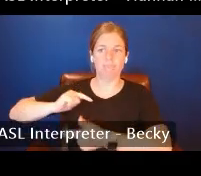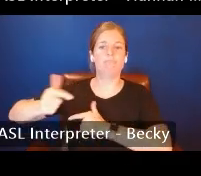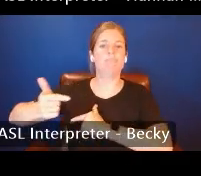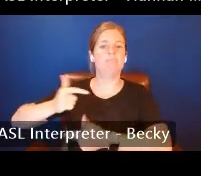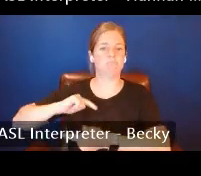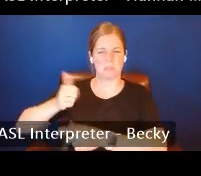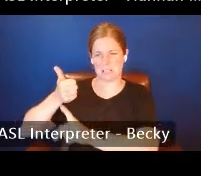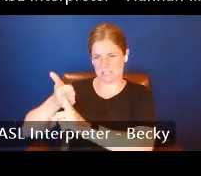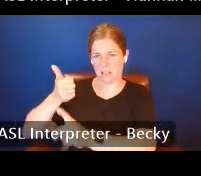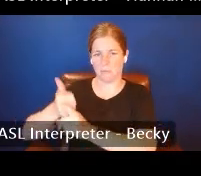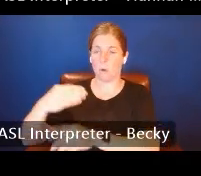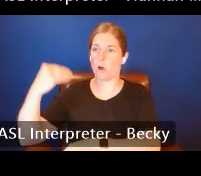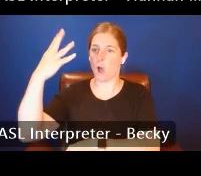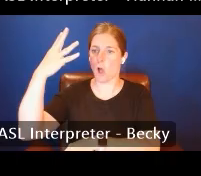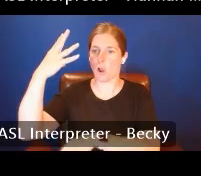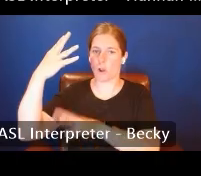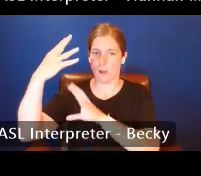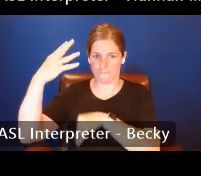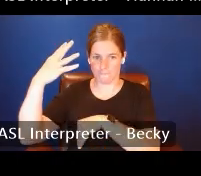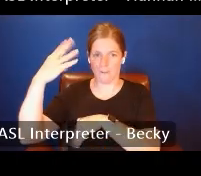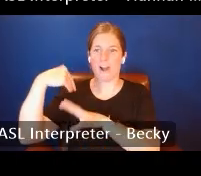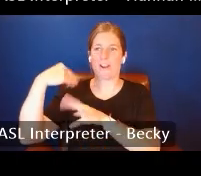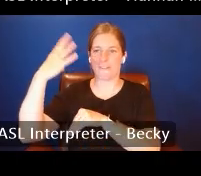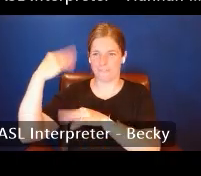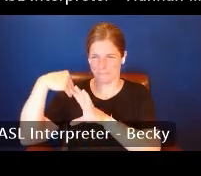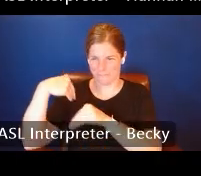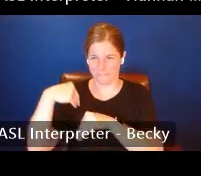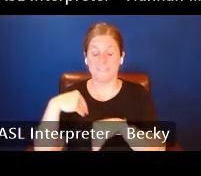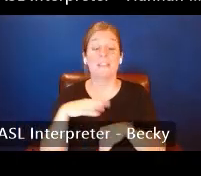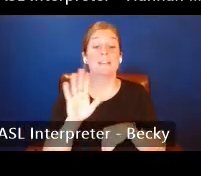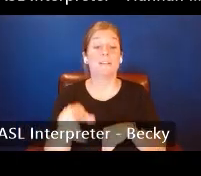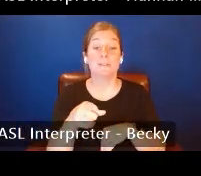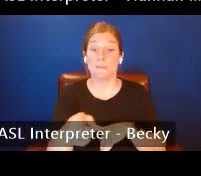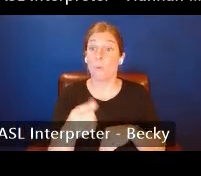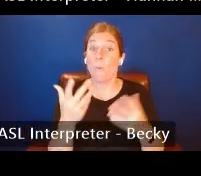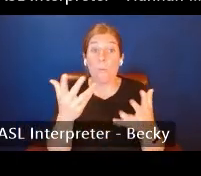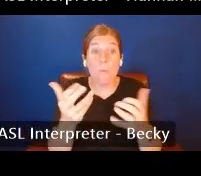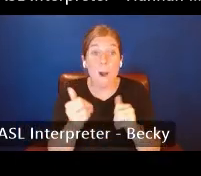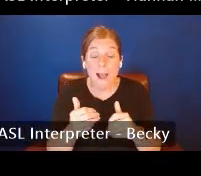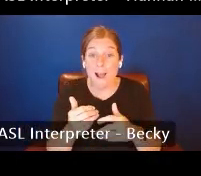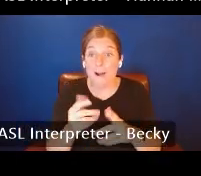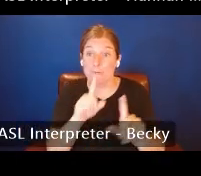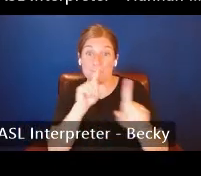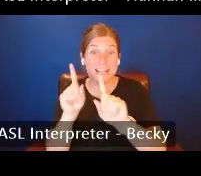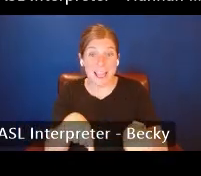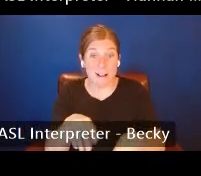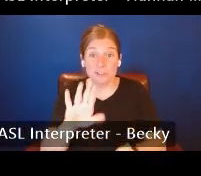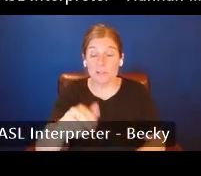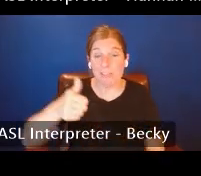We would love your reaction. So please give thumbs up and clapping explosion